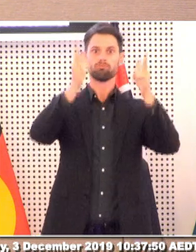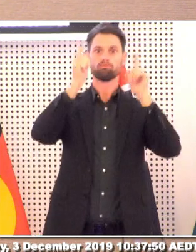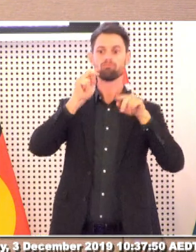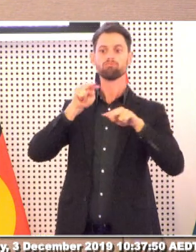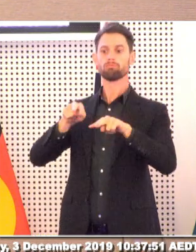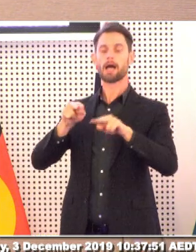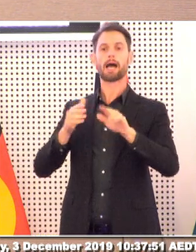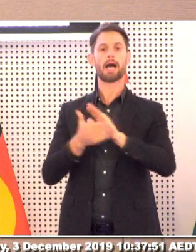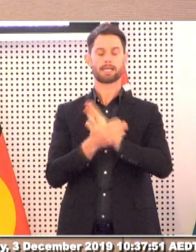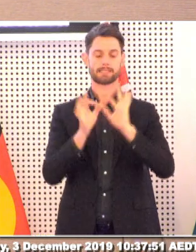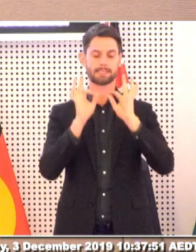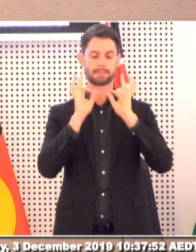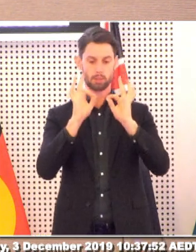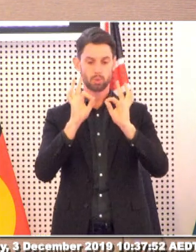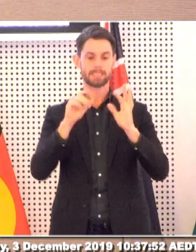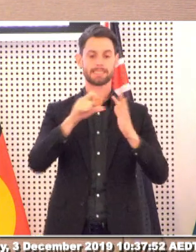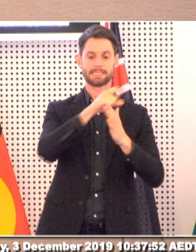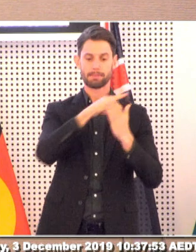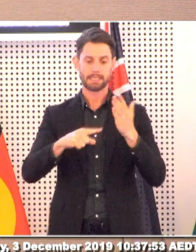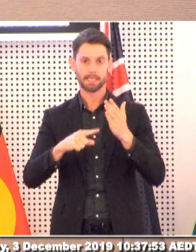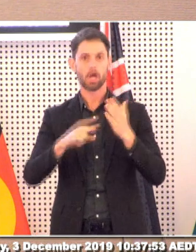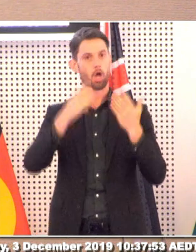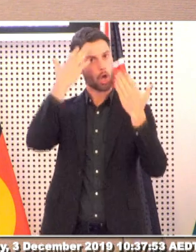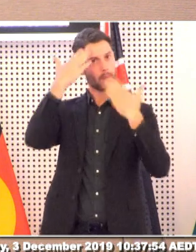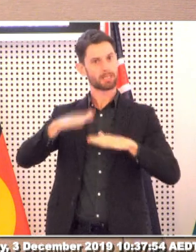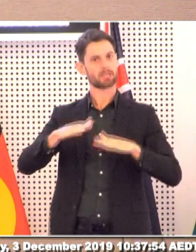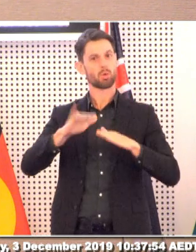accommodation also known as SDA framework.